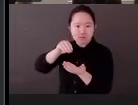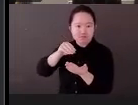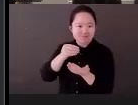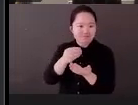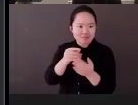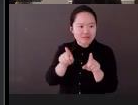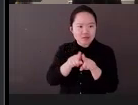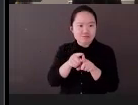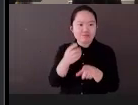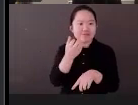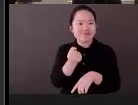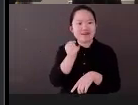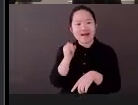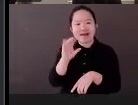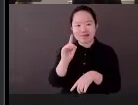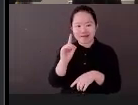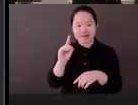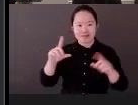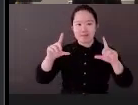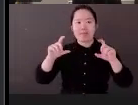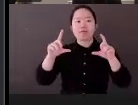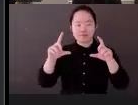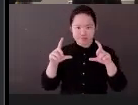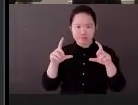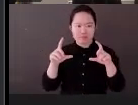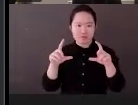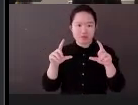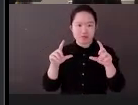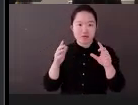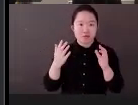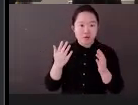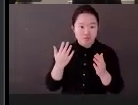by which you can get it, if you were developer